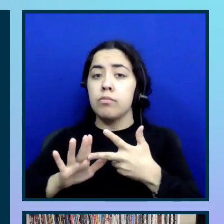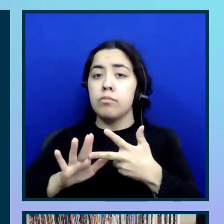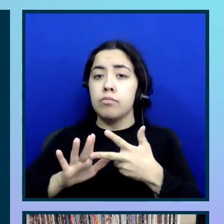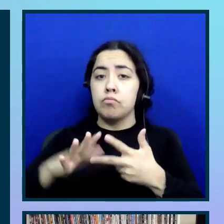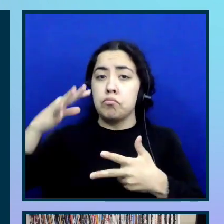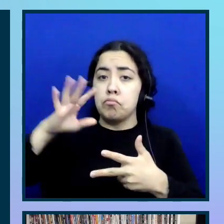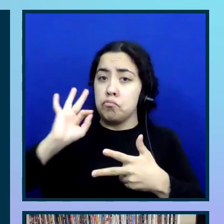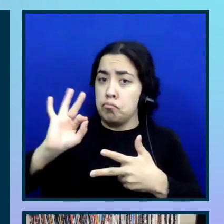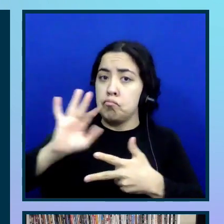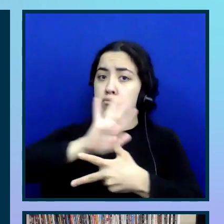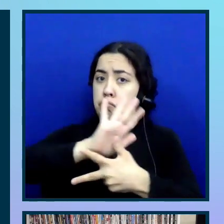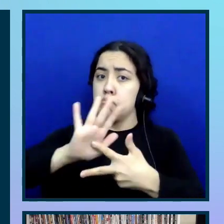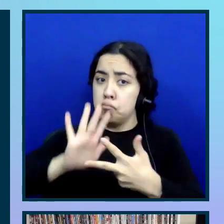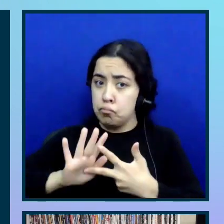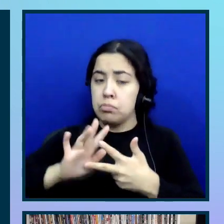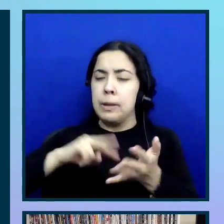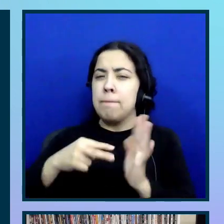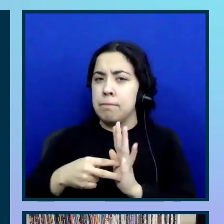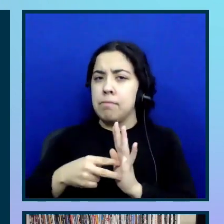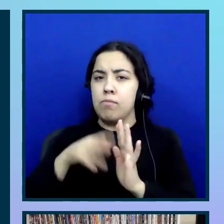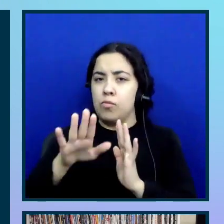it's a pretty good indicator that the thing is accessible.